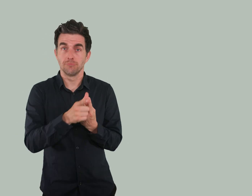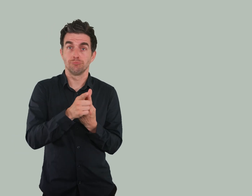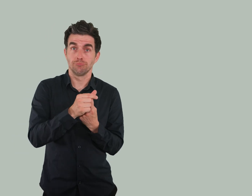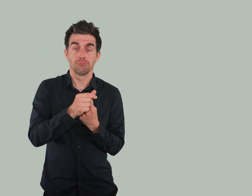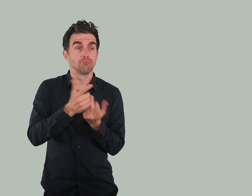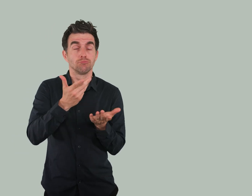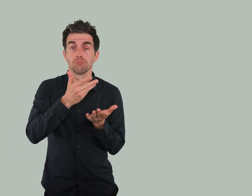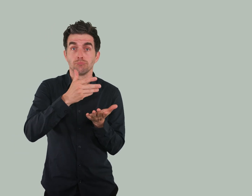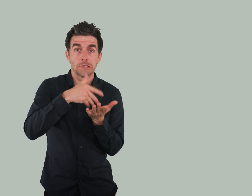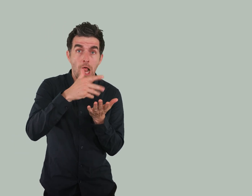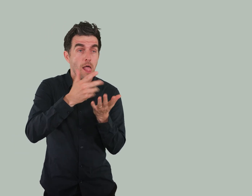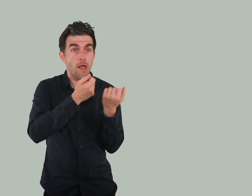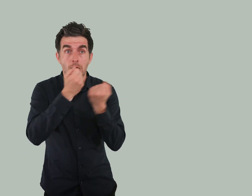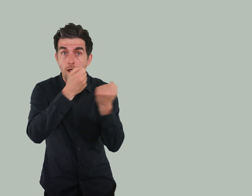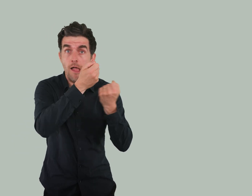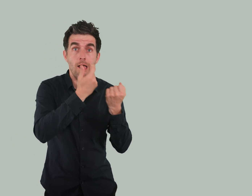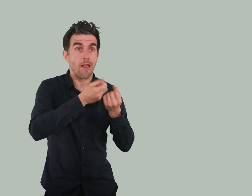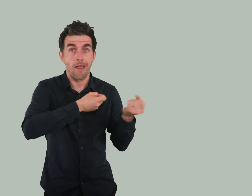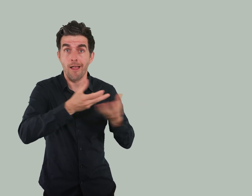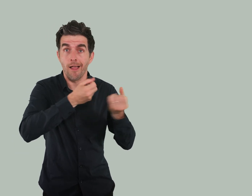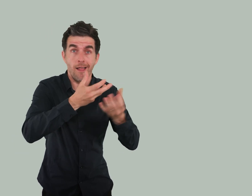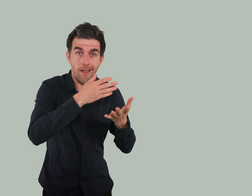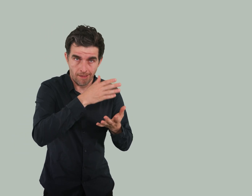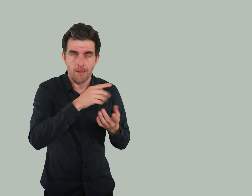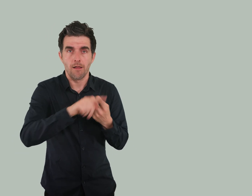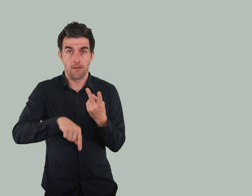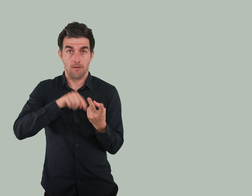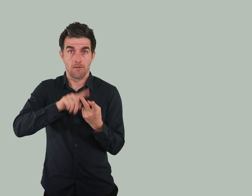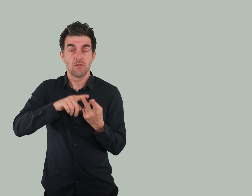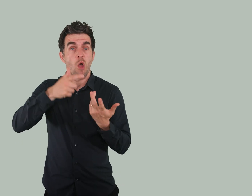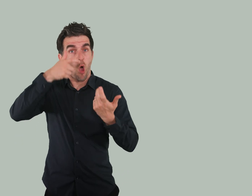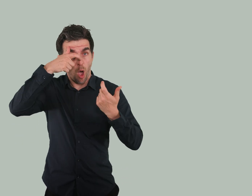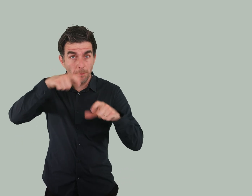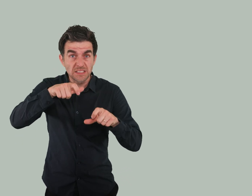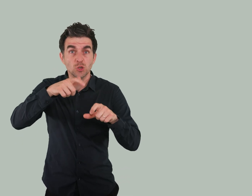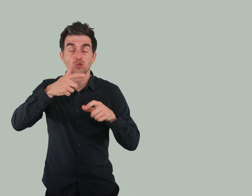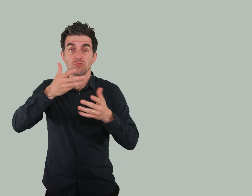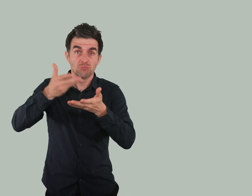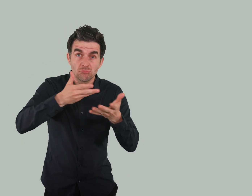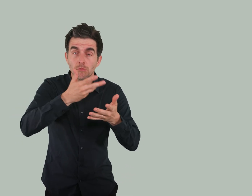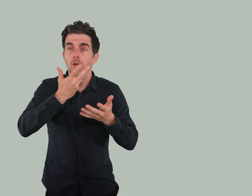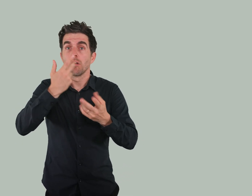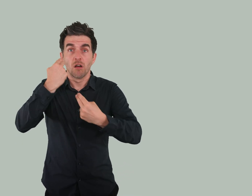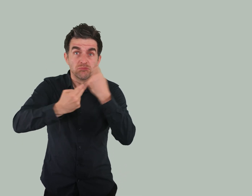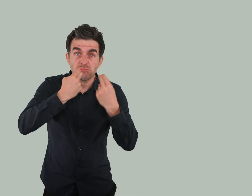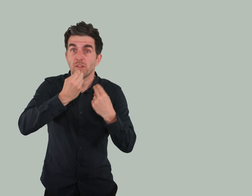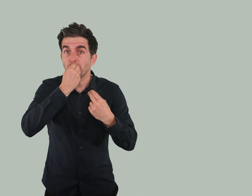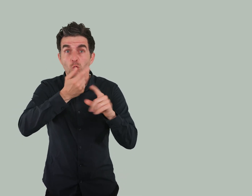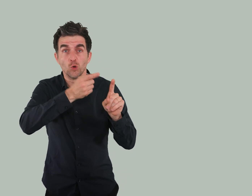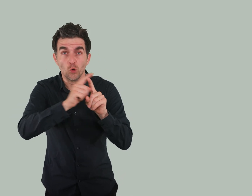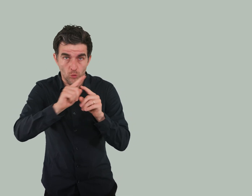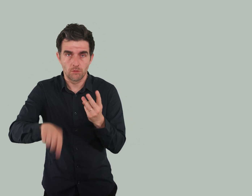wholesale and retail, accommodation and food services,